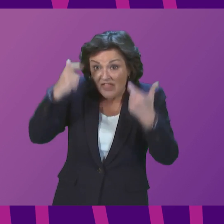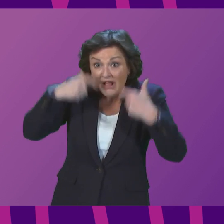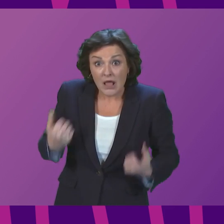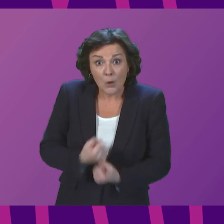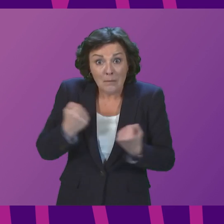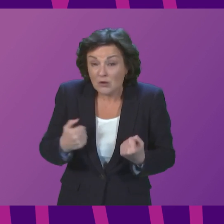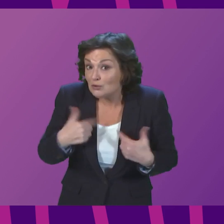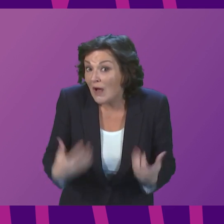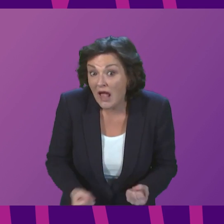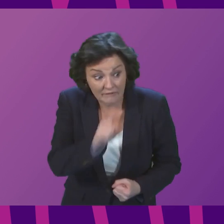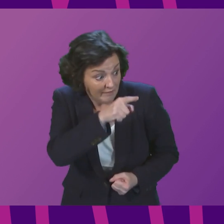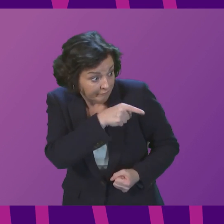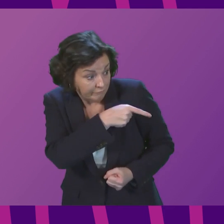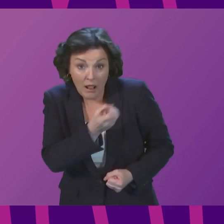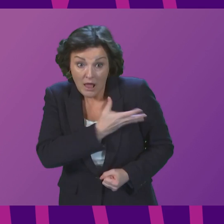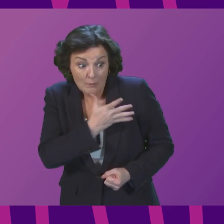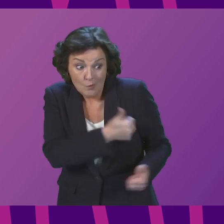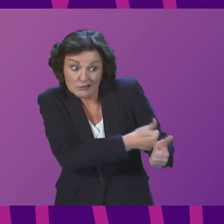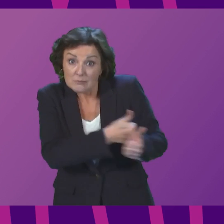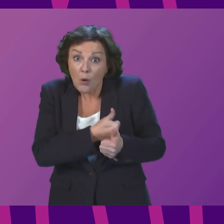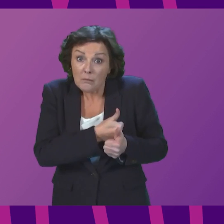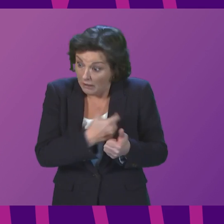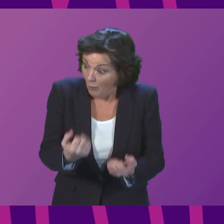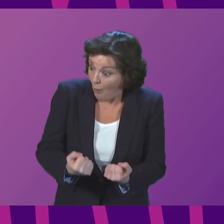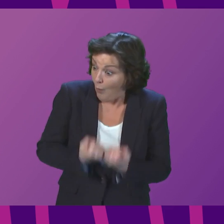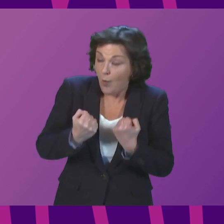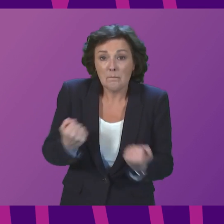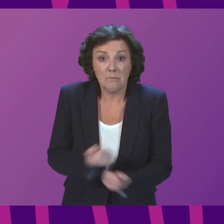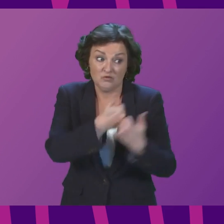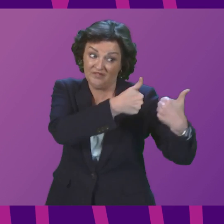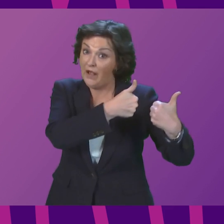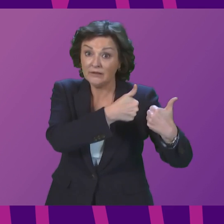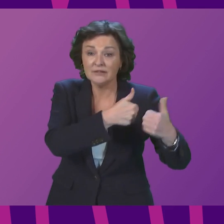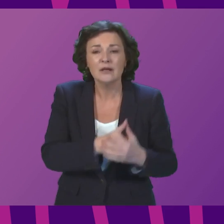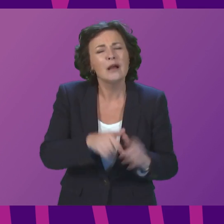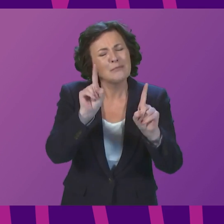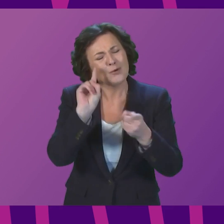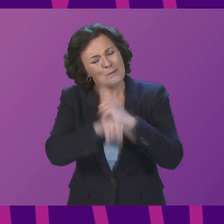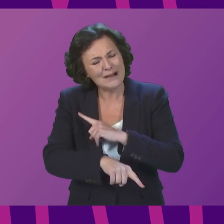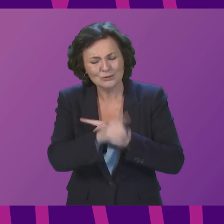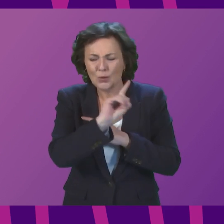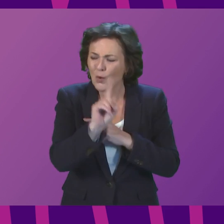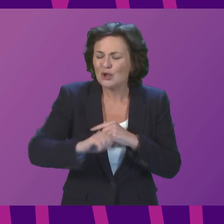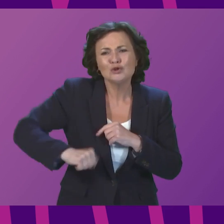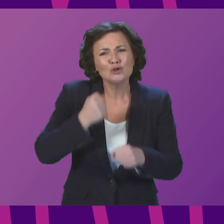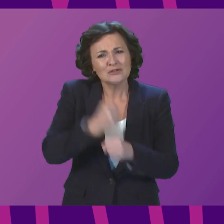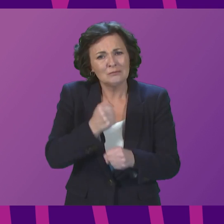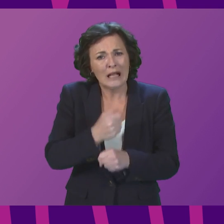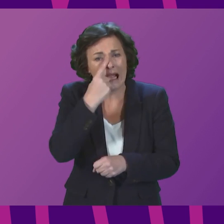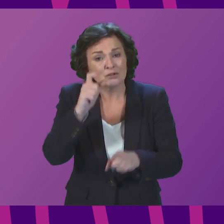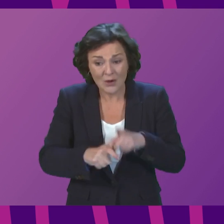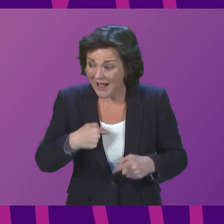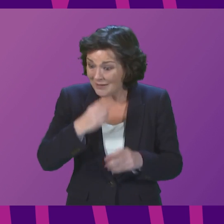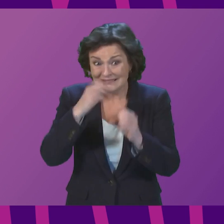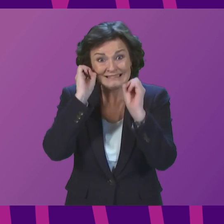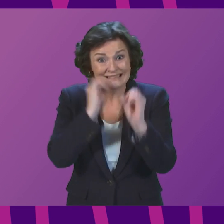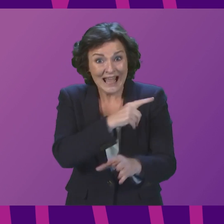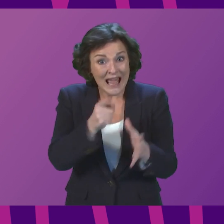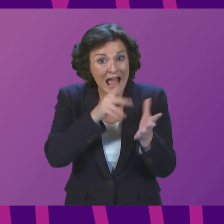On what the Scottish Government can do, I am telling Anas Sarwar things that I am sure